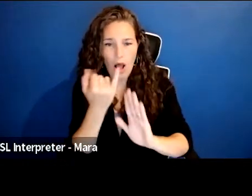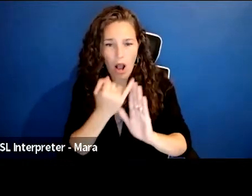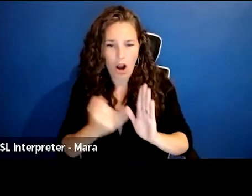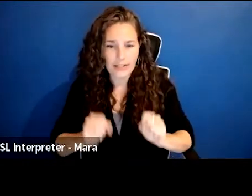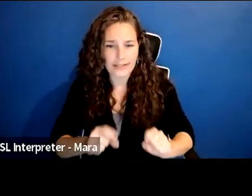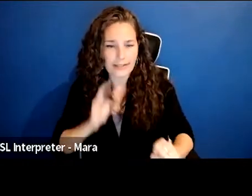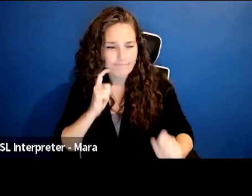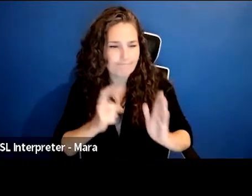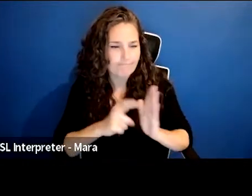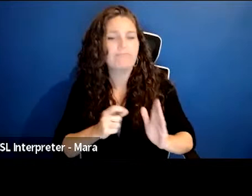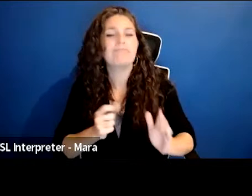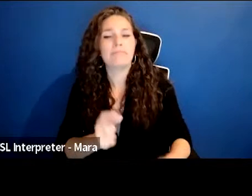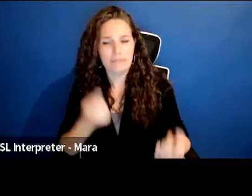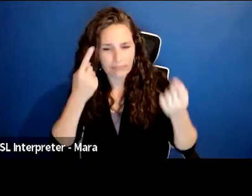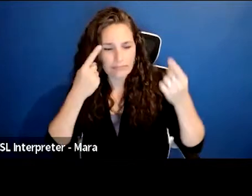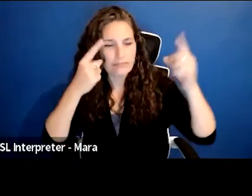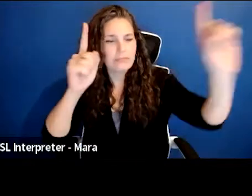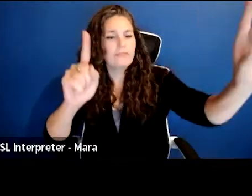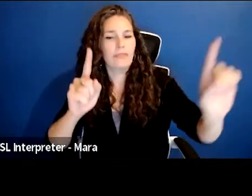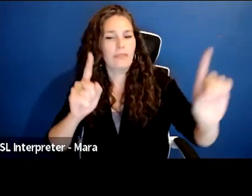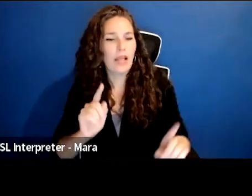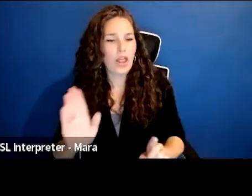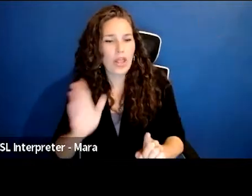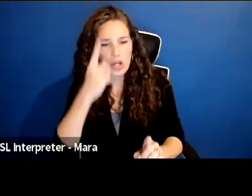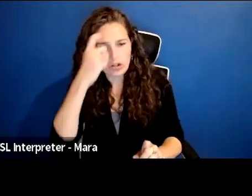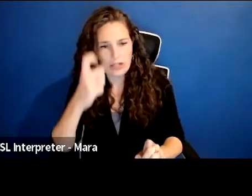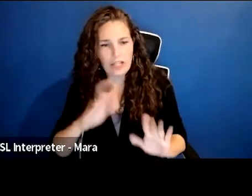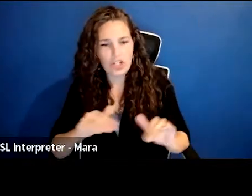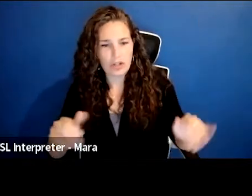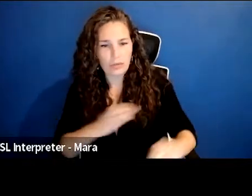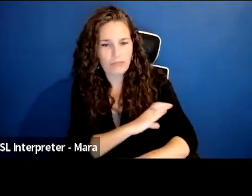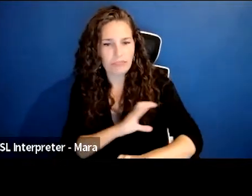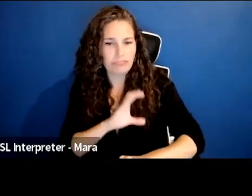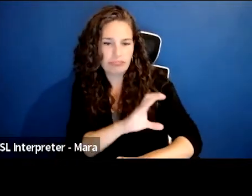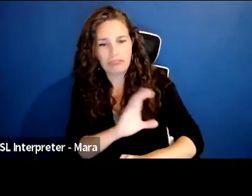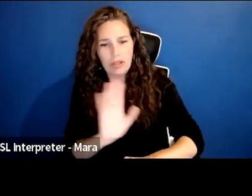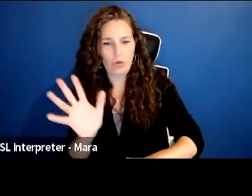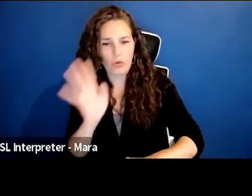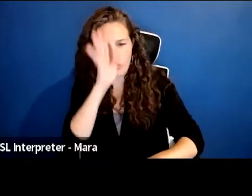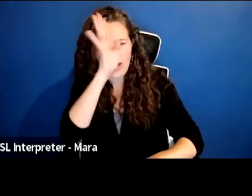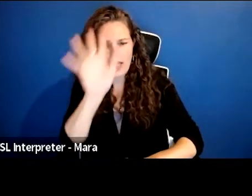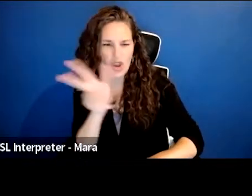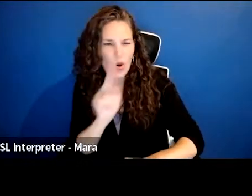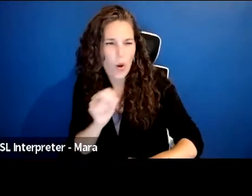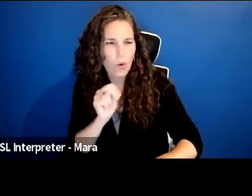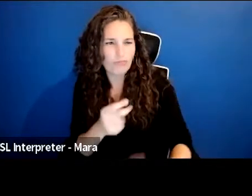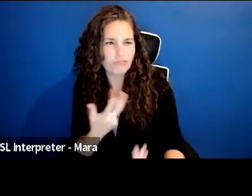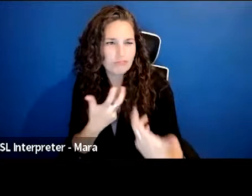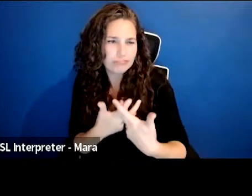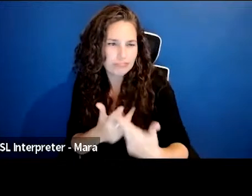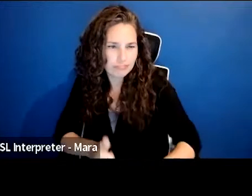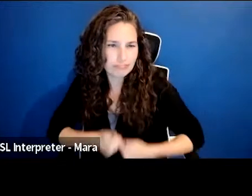So that's the mission and the vision of the foundation. So if you wanna go to the next slide, I'll tell you a little more about us.